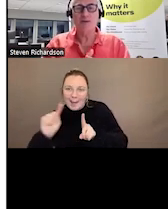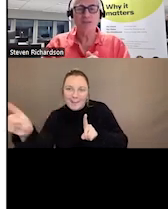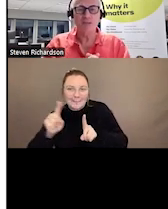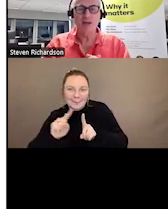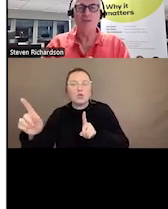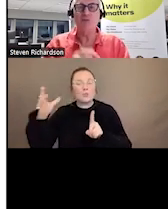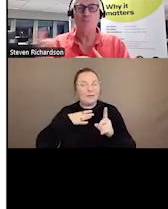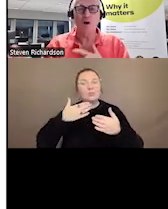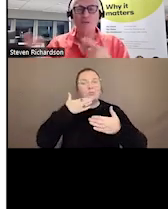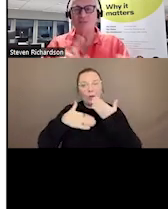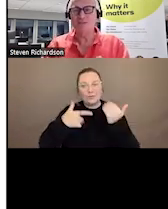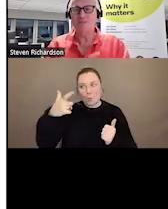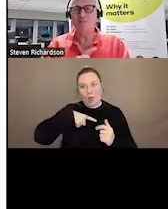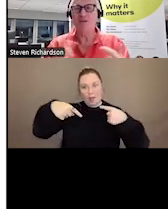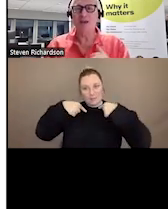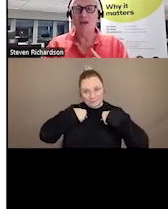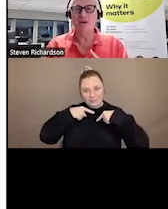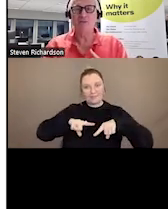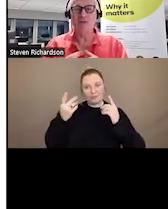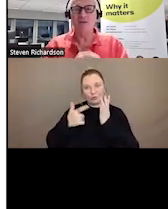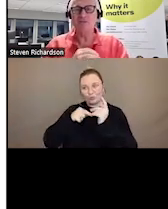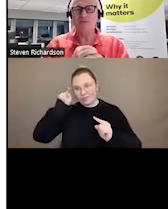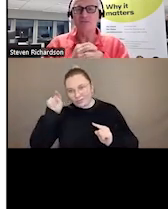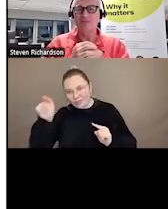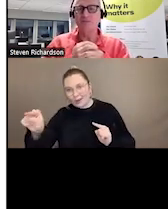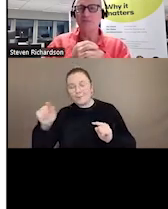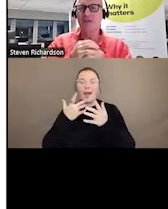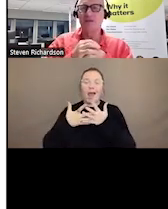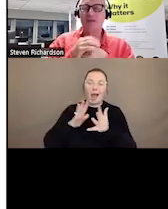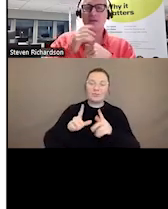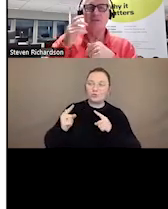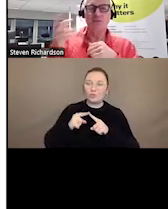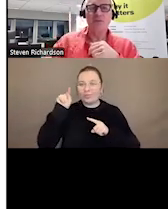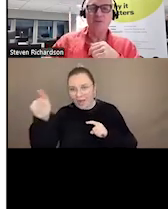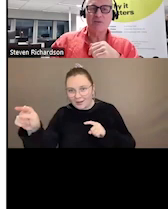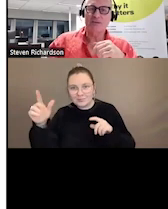articulate why this is different and how this is different. You have to think about your